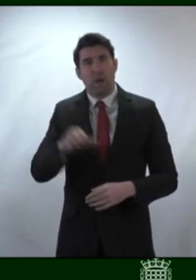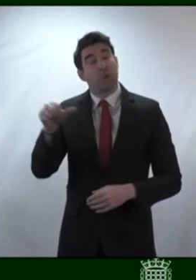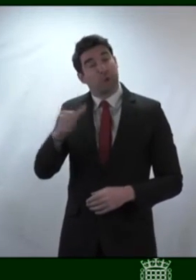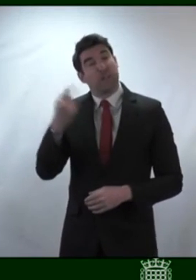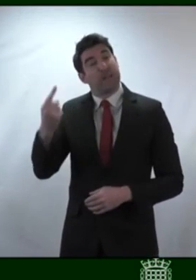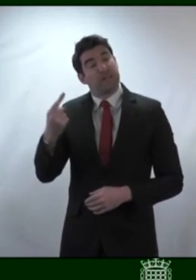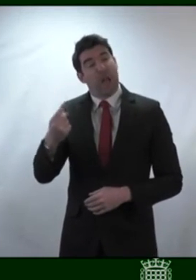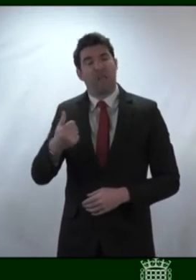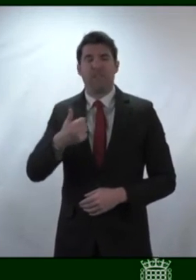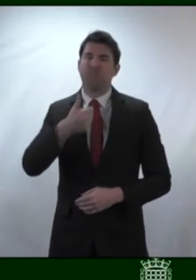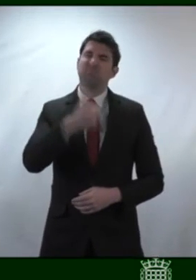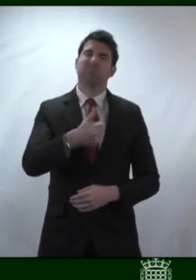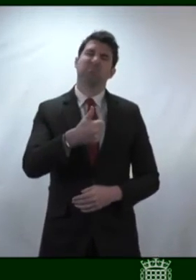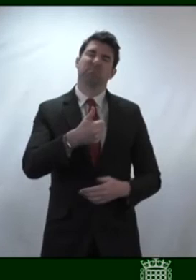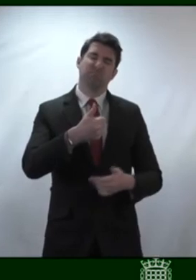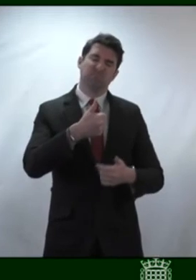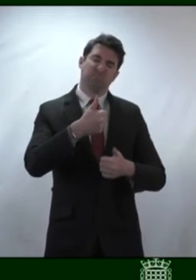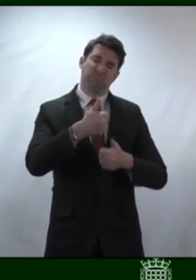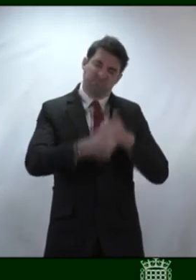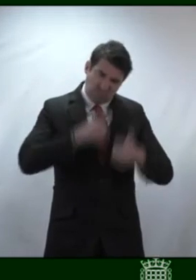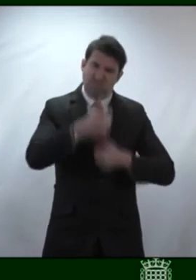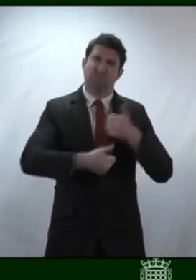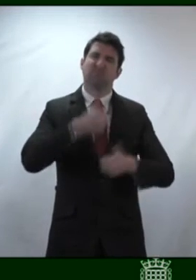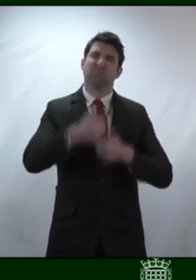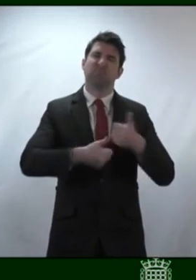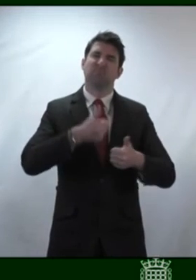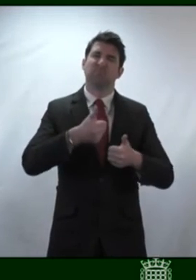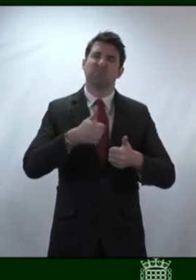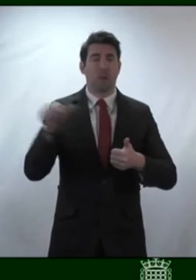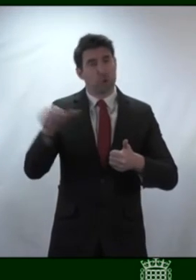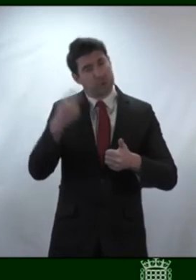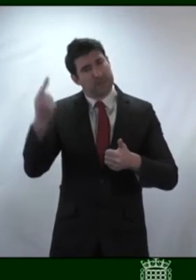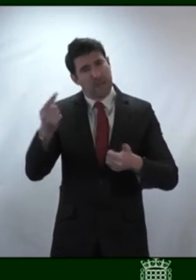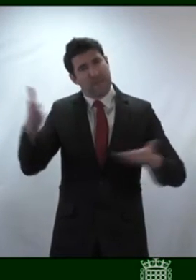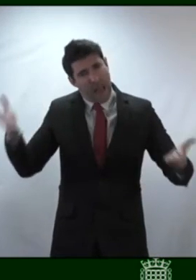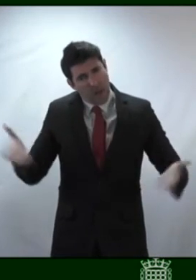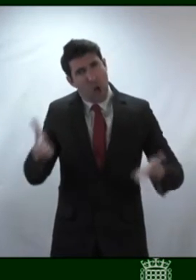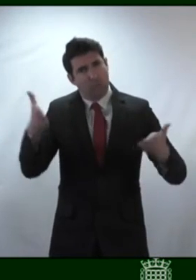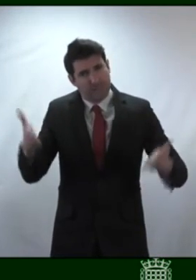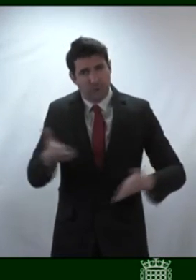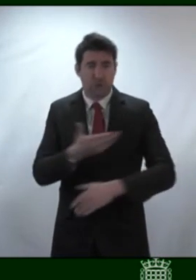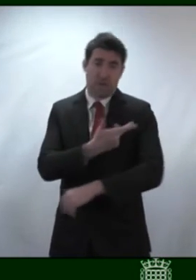to get a test and encouraging people to get a vaccine, rather than continually attacking what